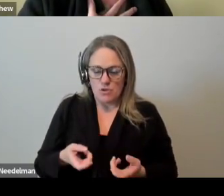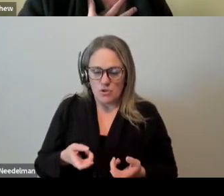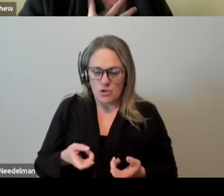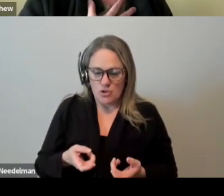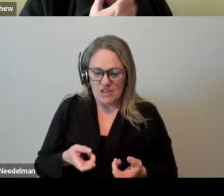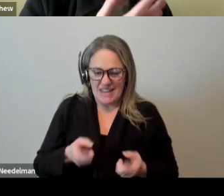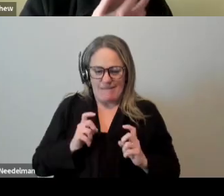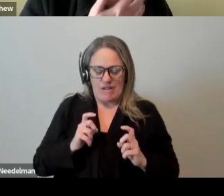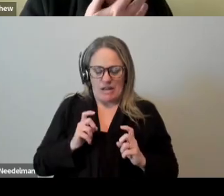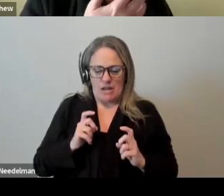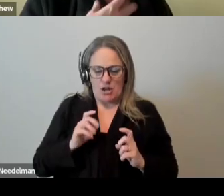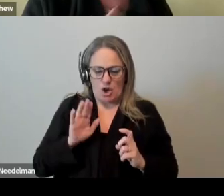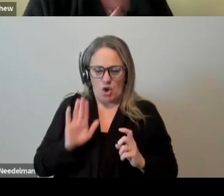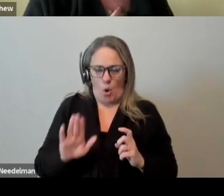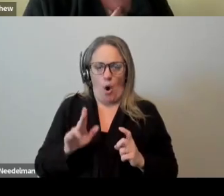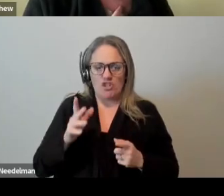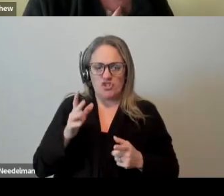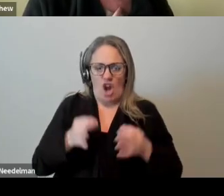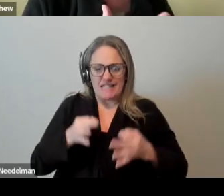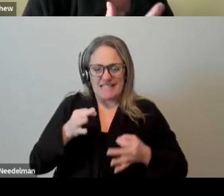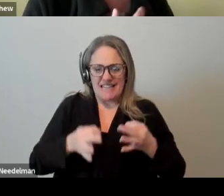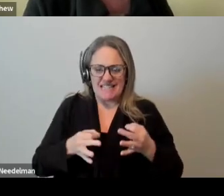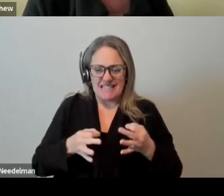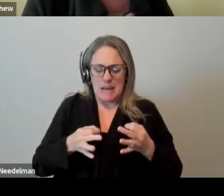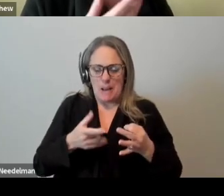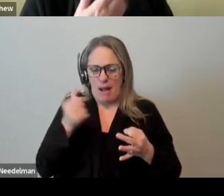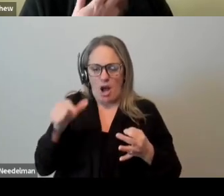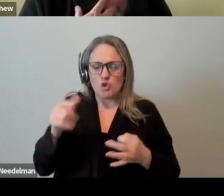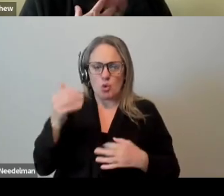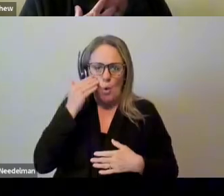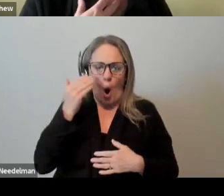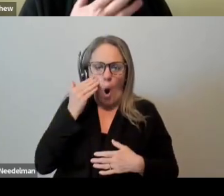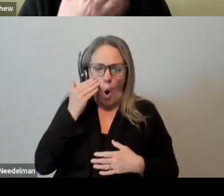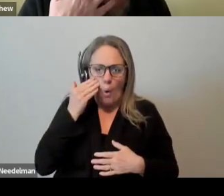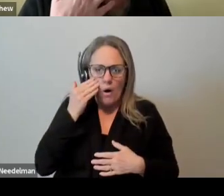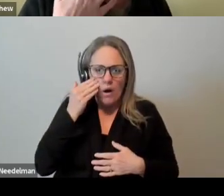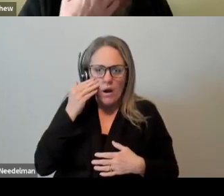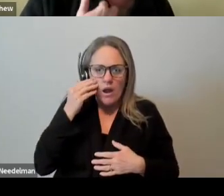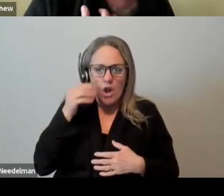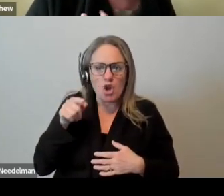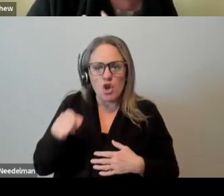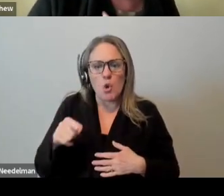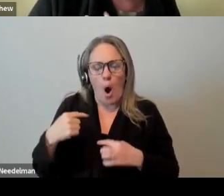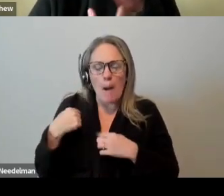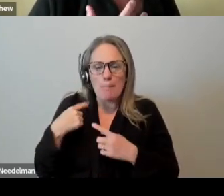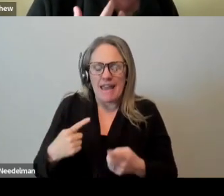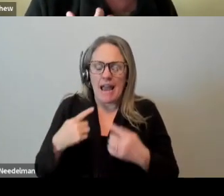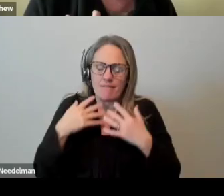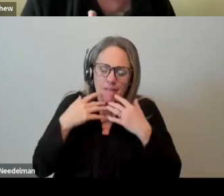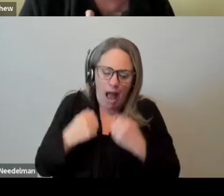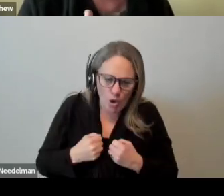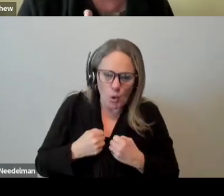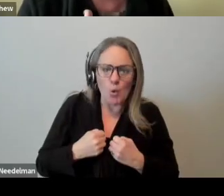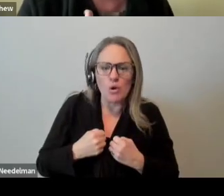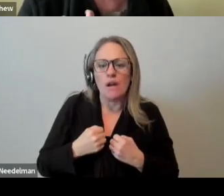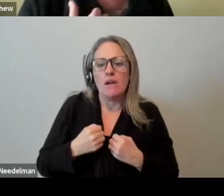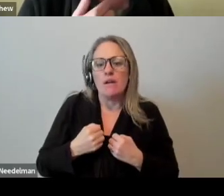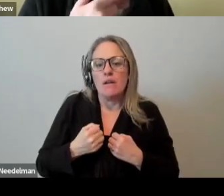justice as a knower, you're being valued as a knower about your own testimony, your own conditions.